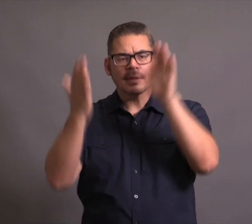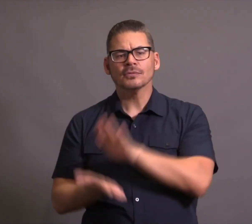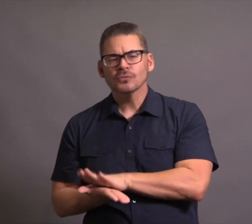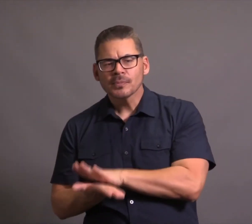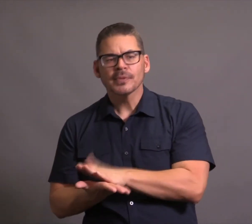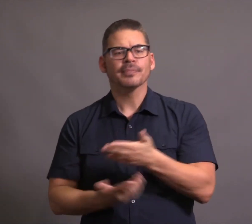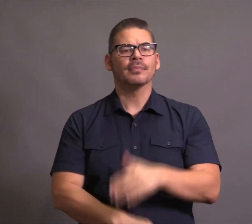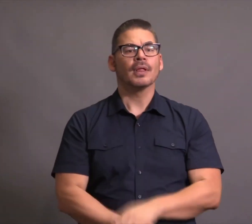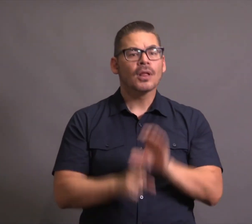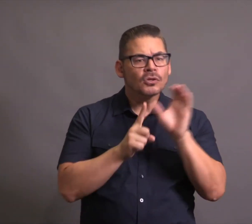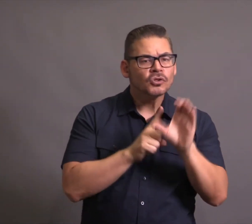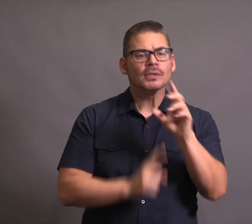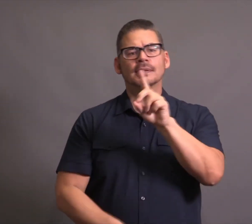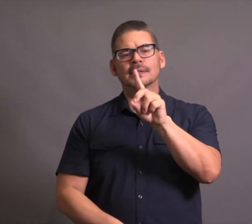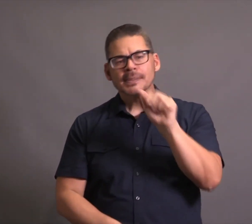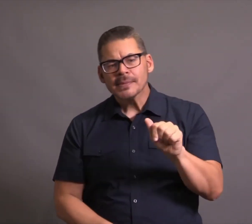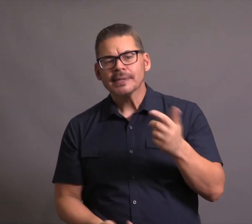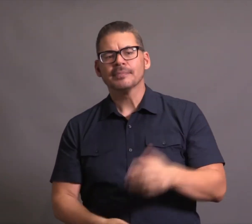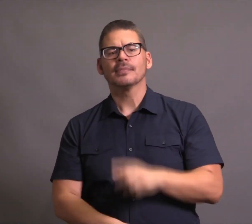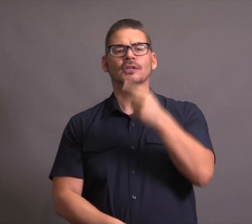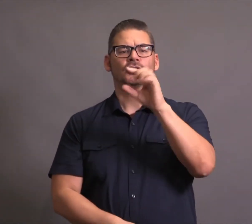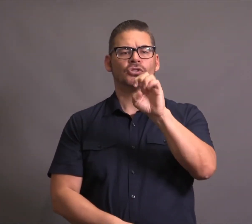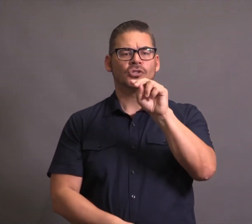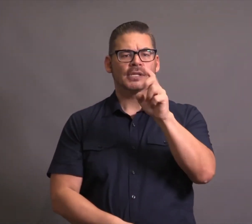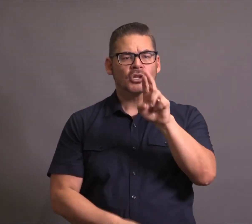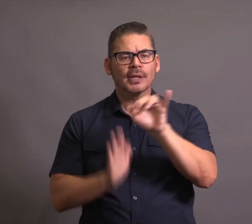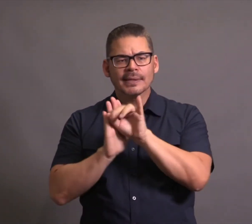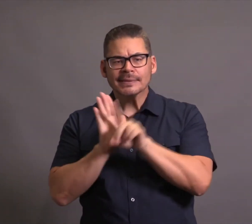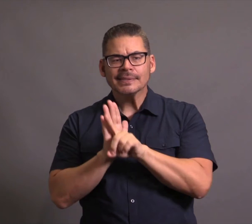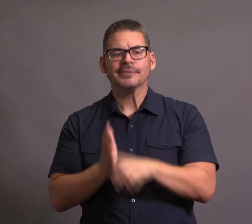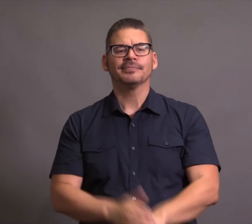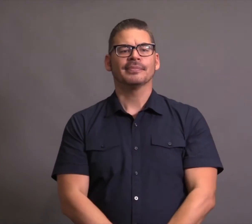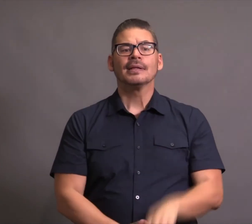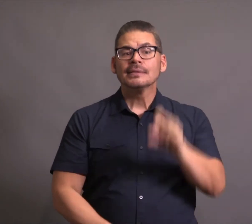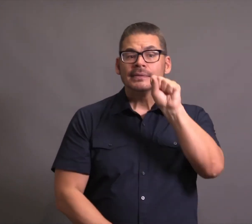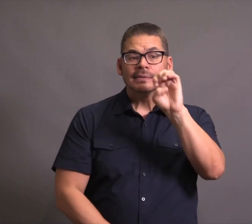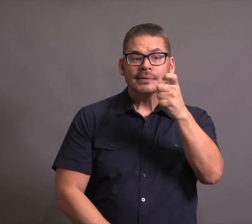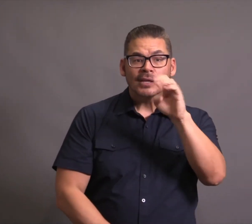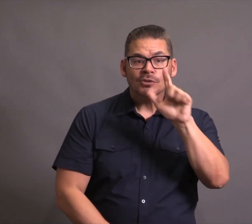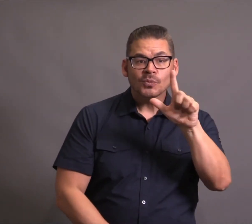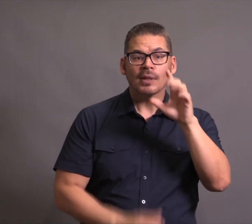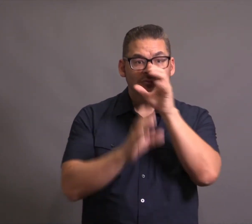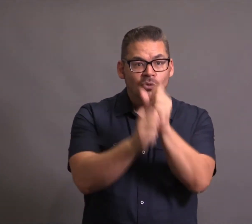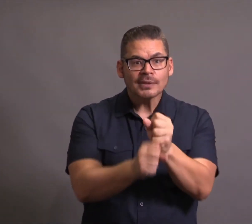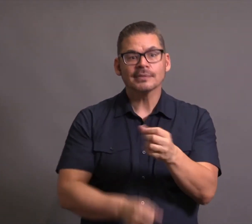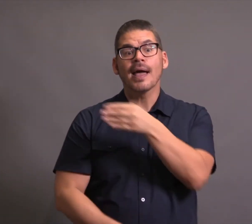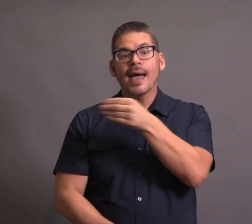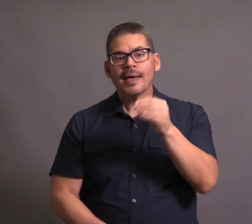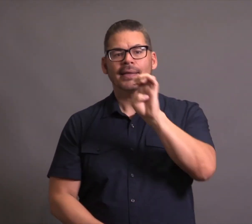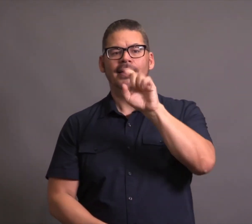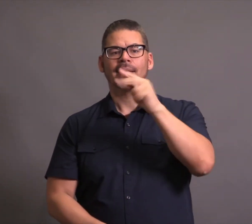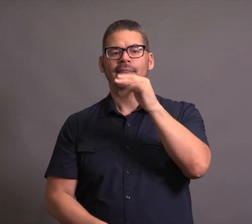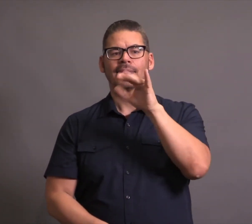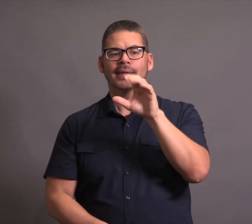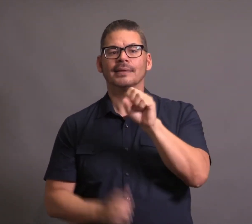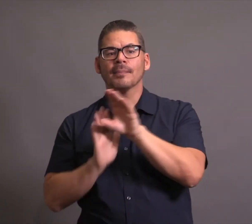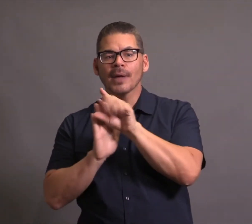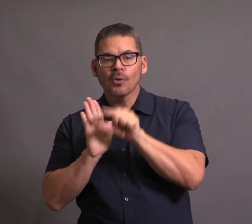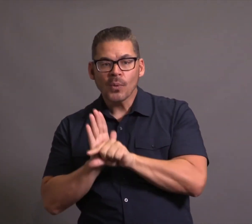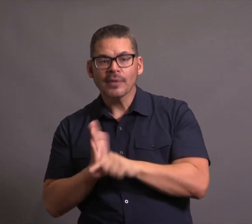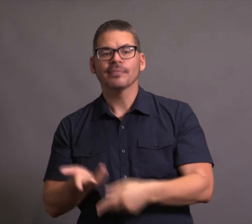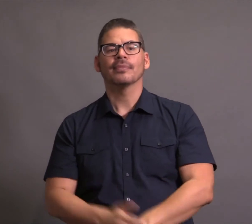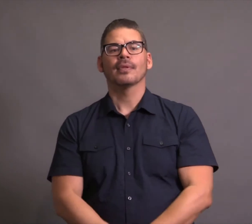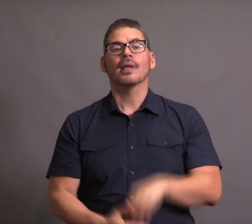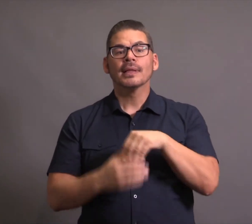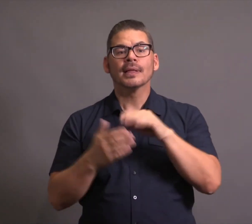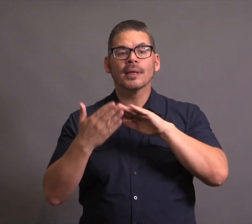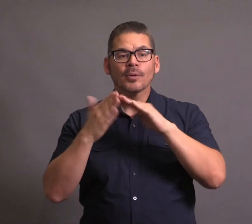academic, cultural, disability, gender identity, sexual orientation, and ethnic backgrounds of the community